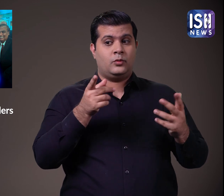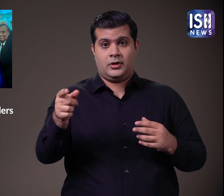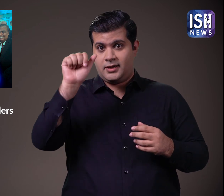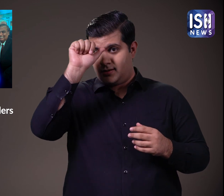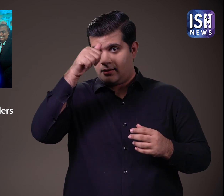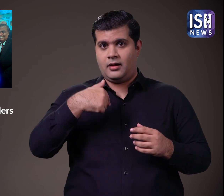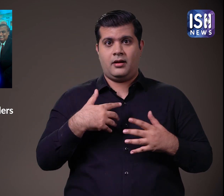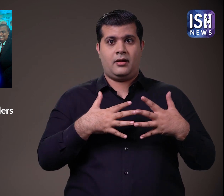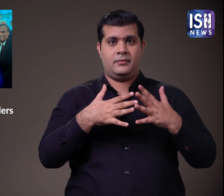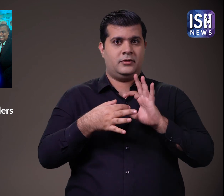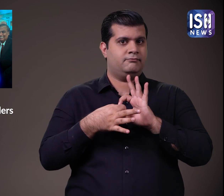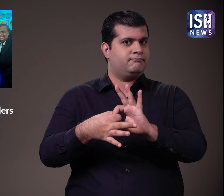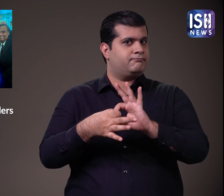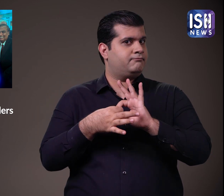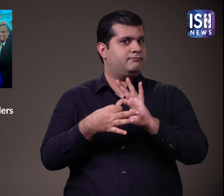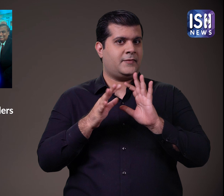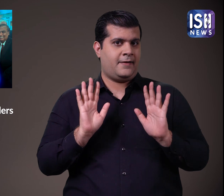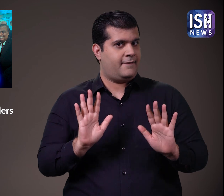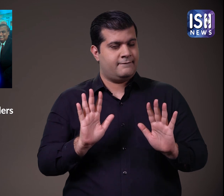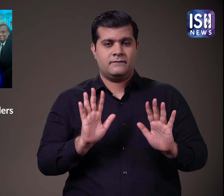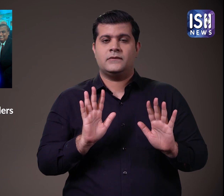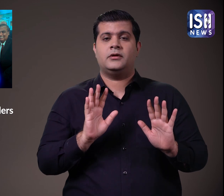India had good relations with US.